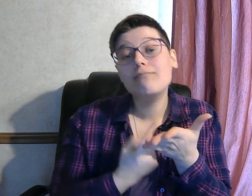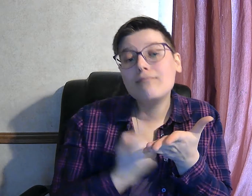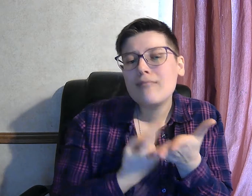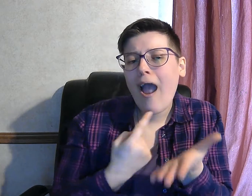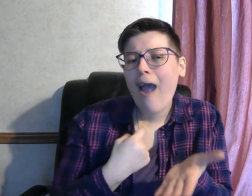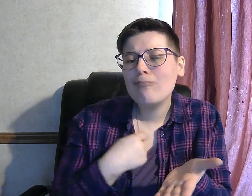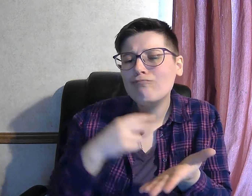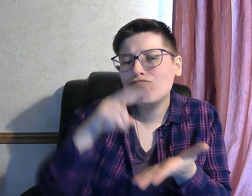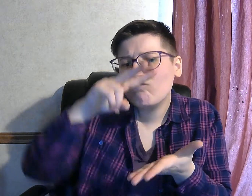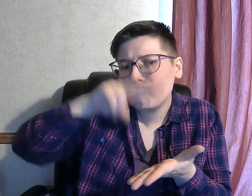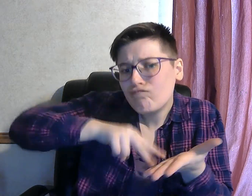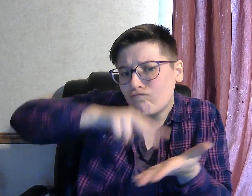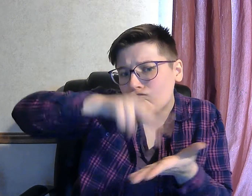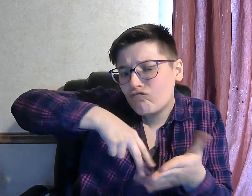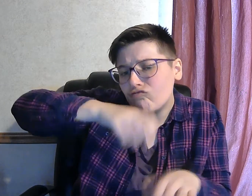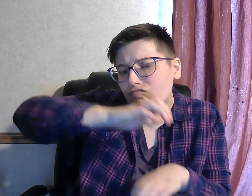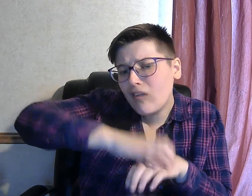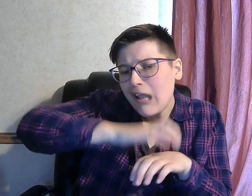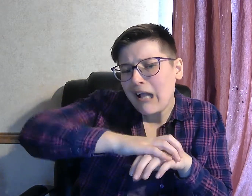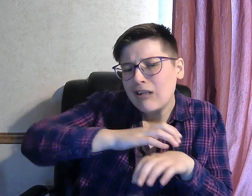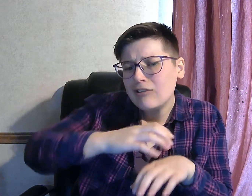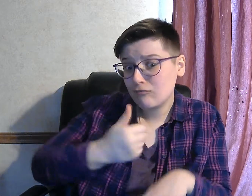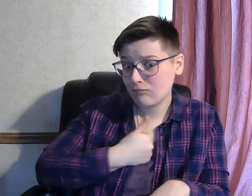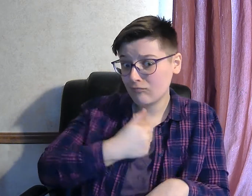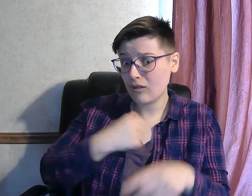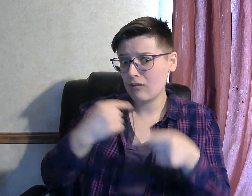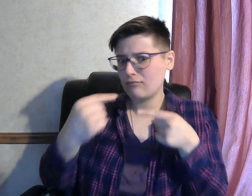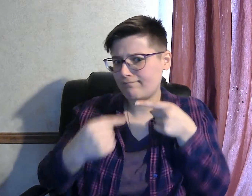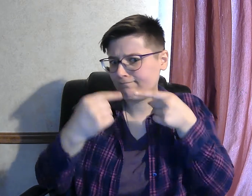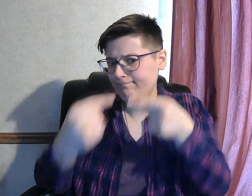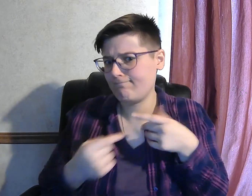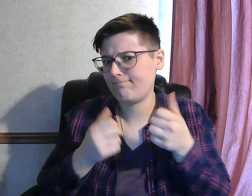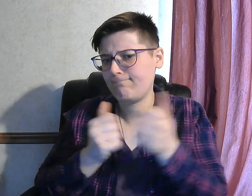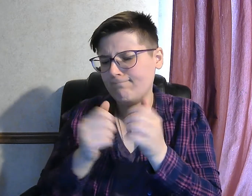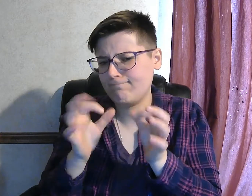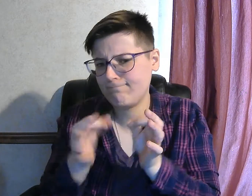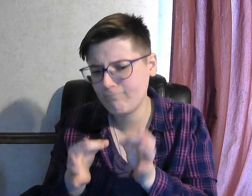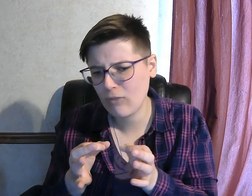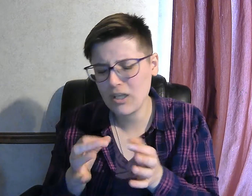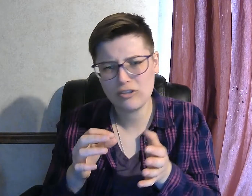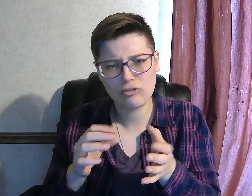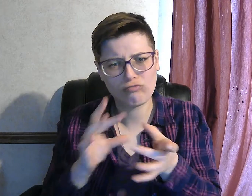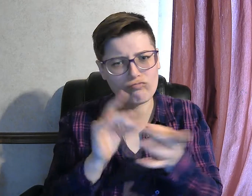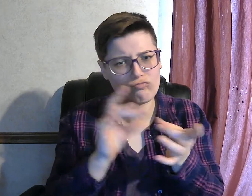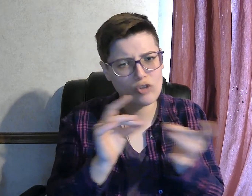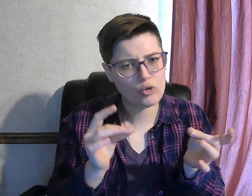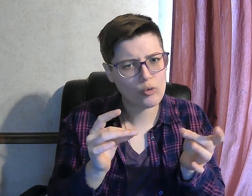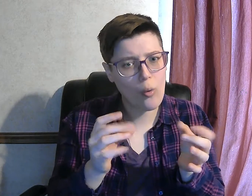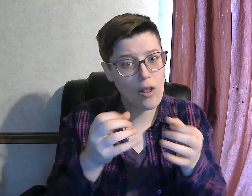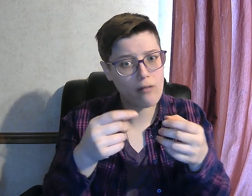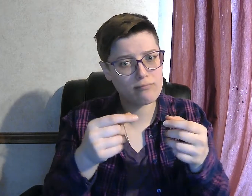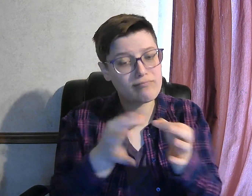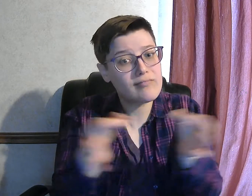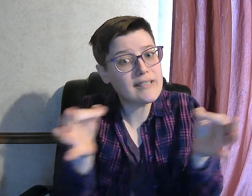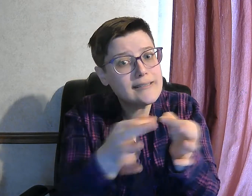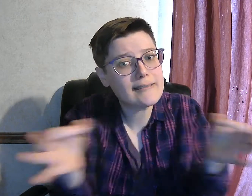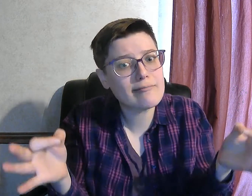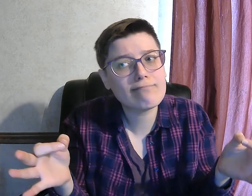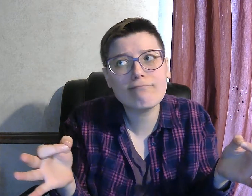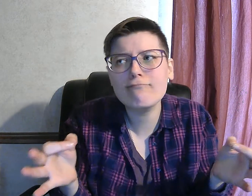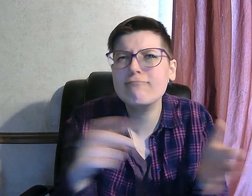But anyway. Sometimes, when I'm reading English, I really struggle to interpret the story,